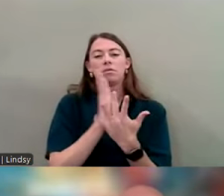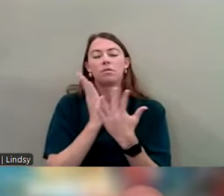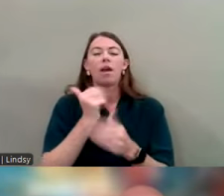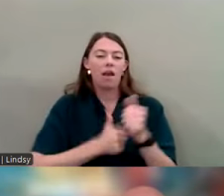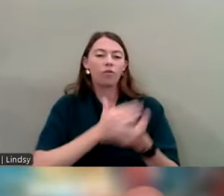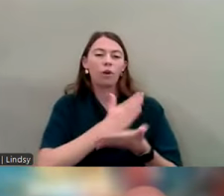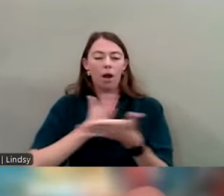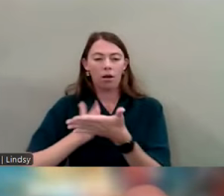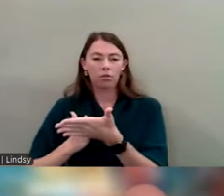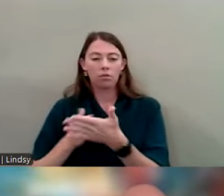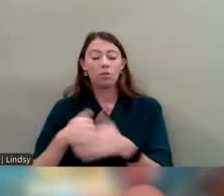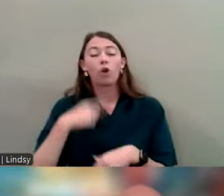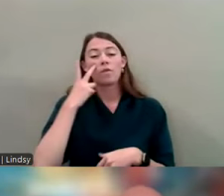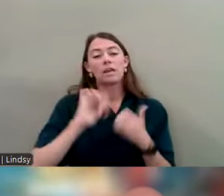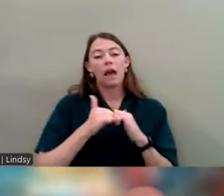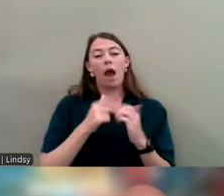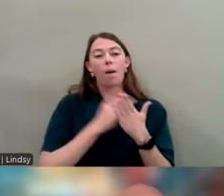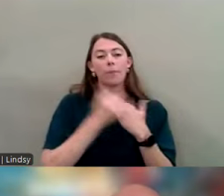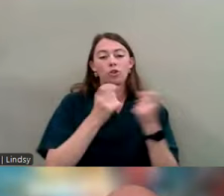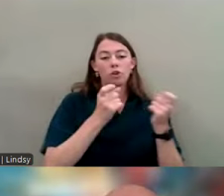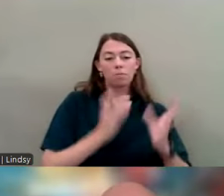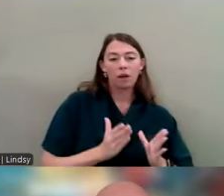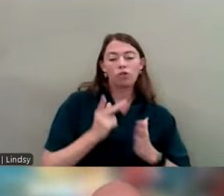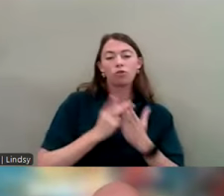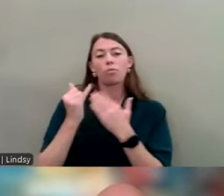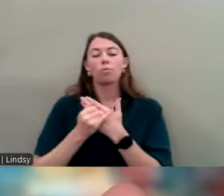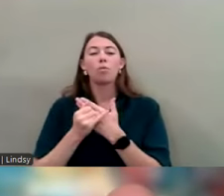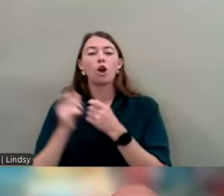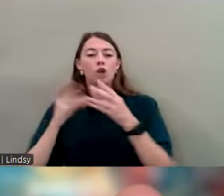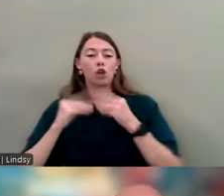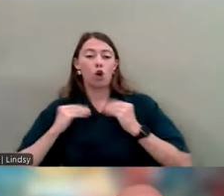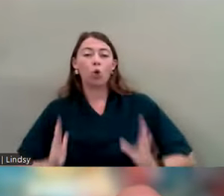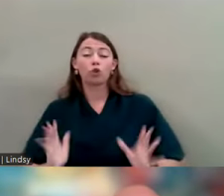owners can play a central role in that. One of the organizations that Michele and I work